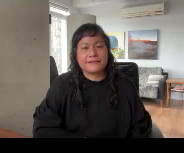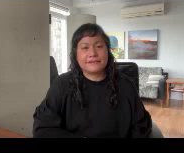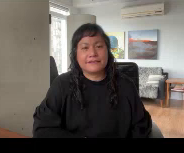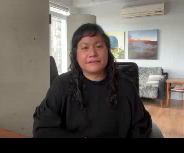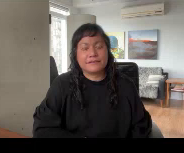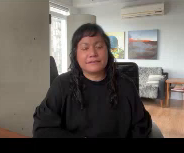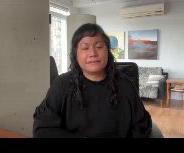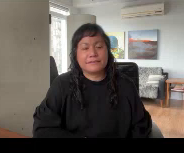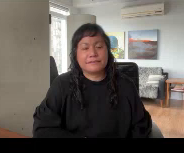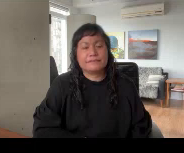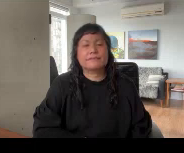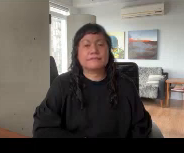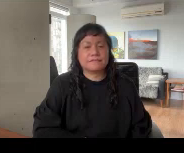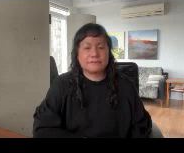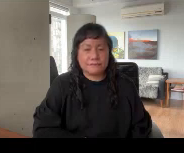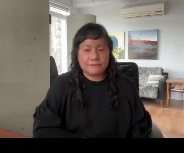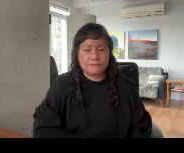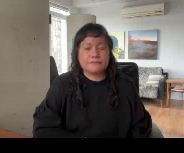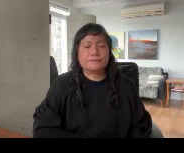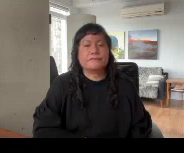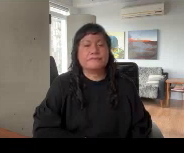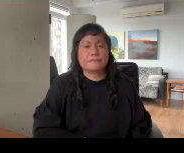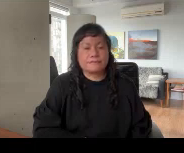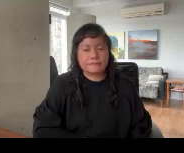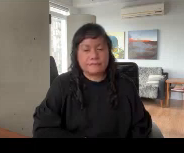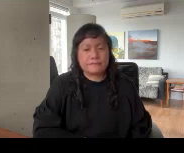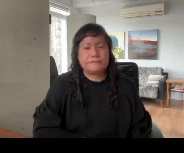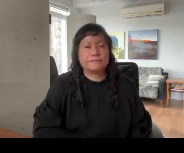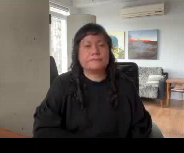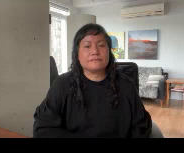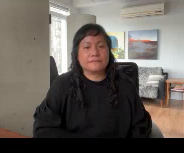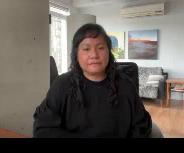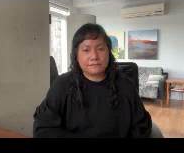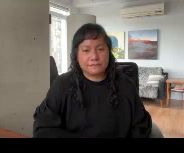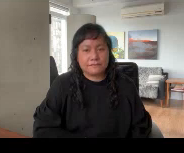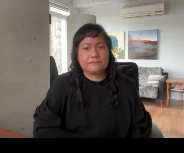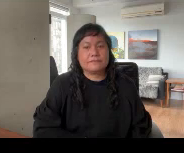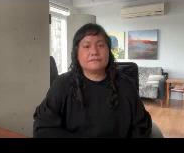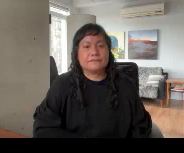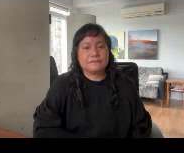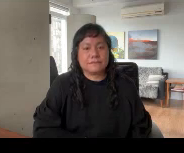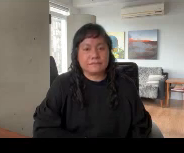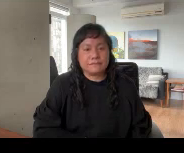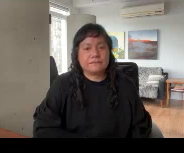of non-dominant groups, particularly BIPOC students, indigenous students, and students with